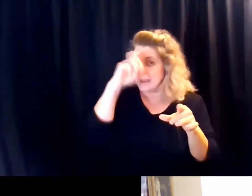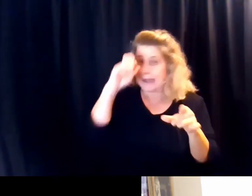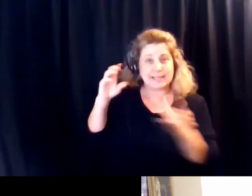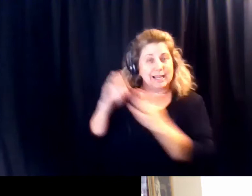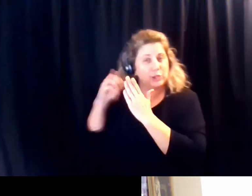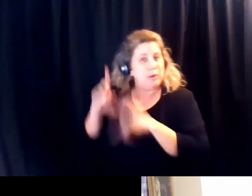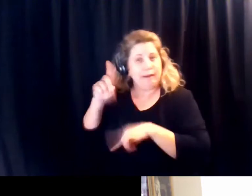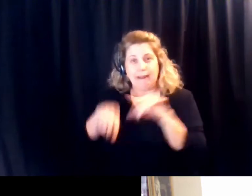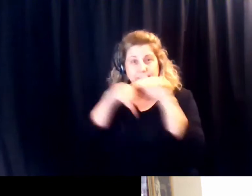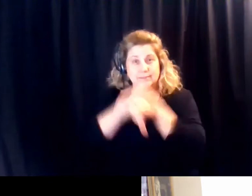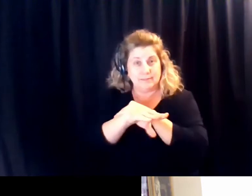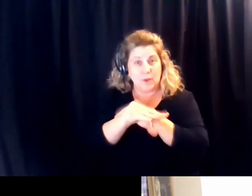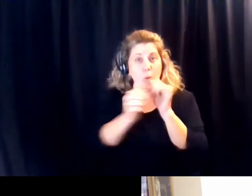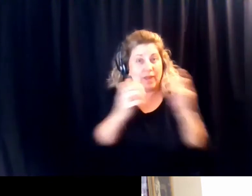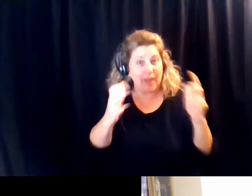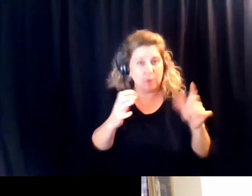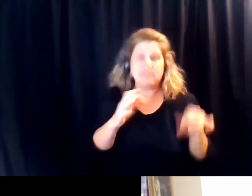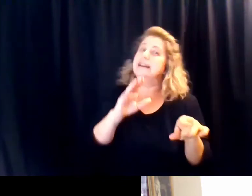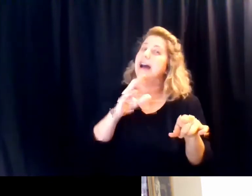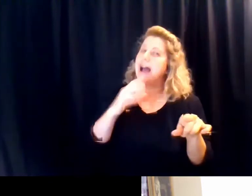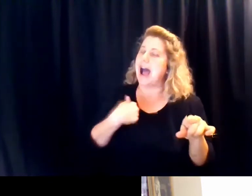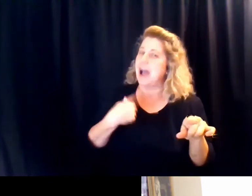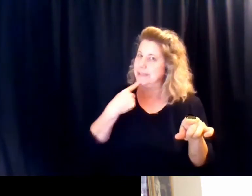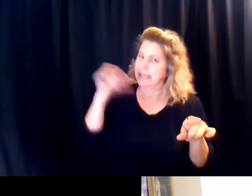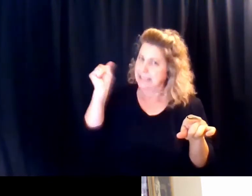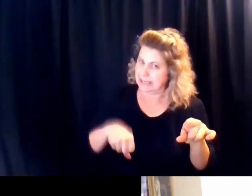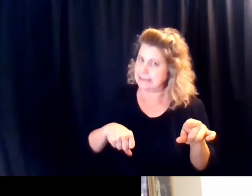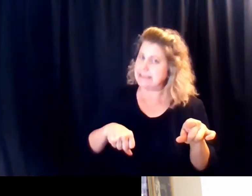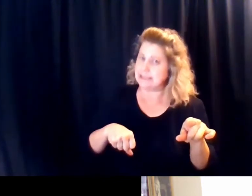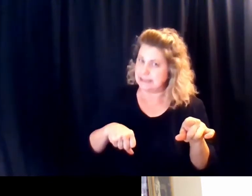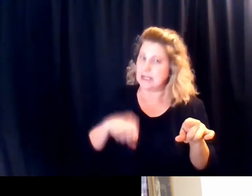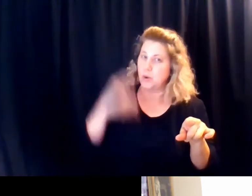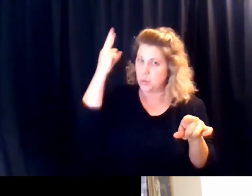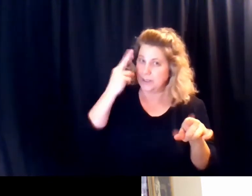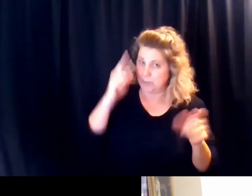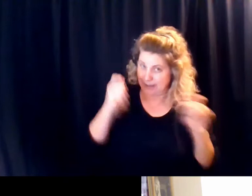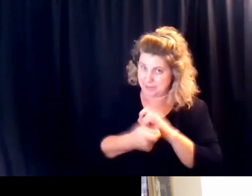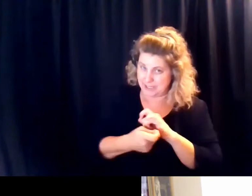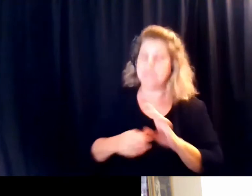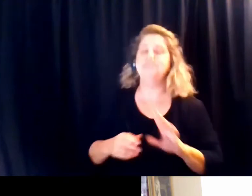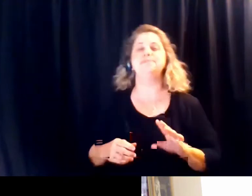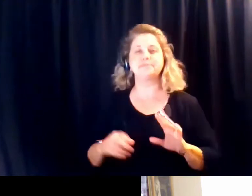Judith Heumann: People who don't consider themselves to have a disability asking where's the electric button. I can't open the door.